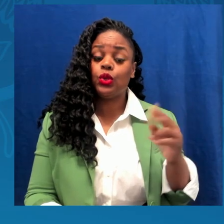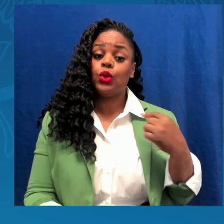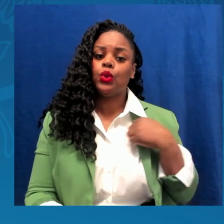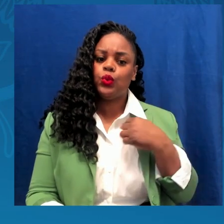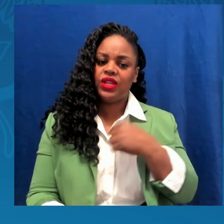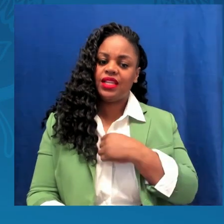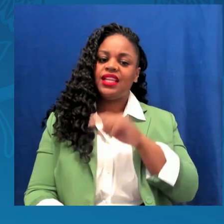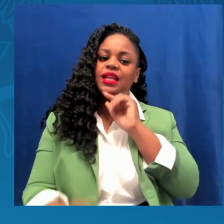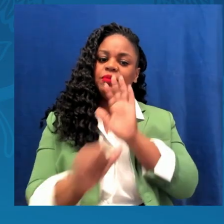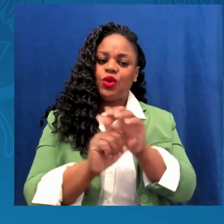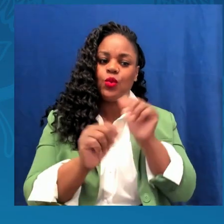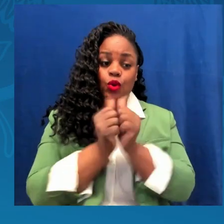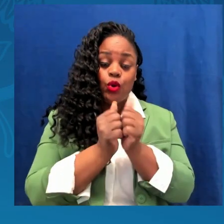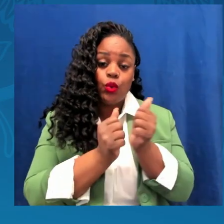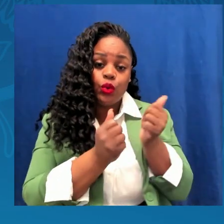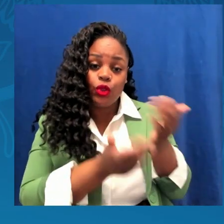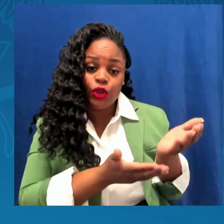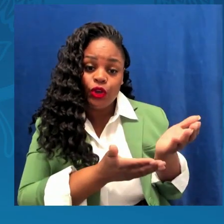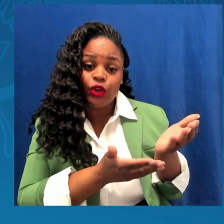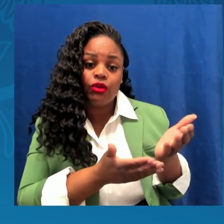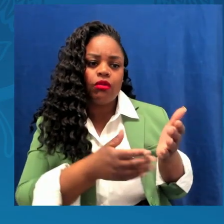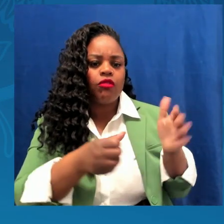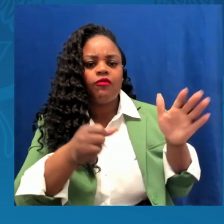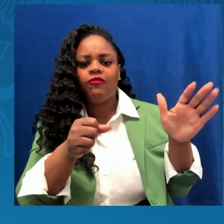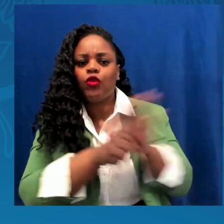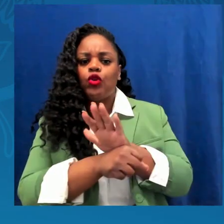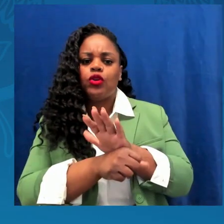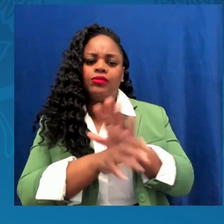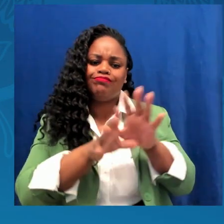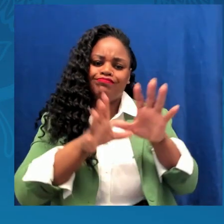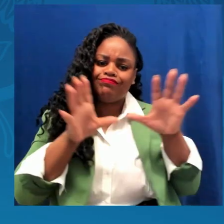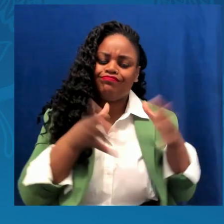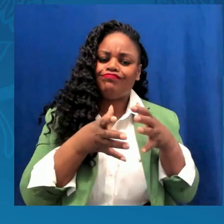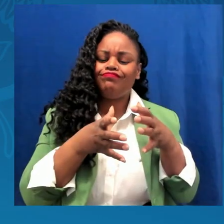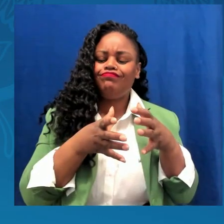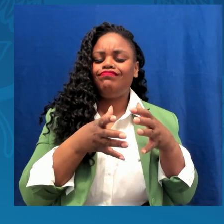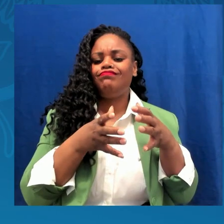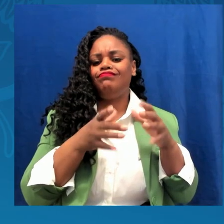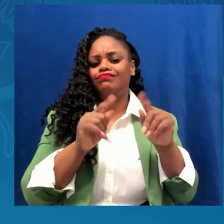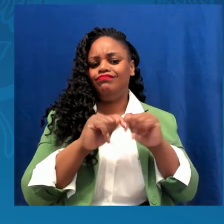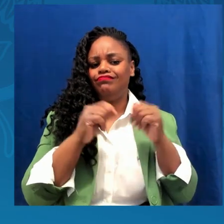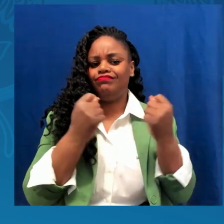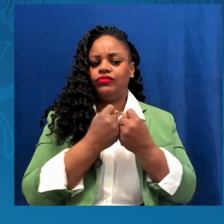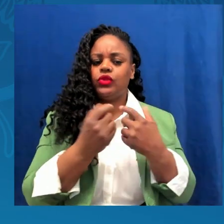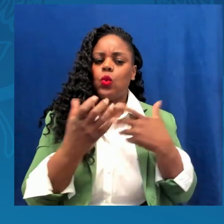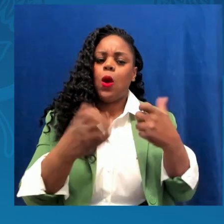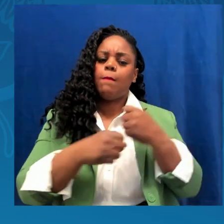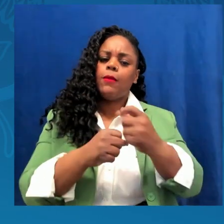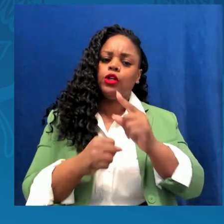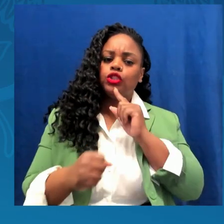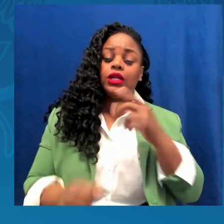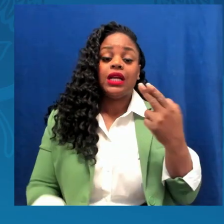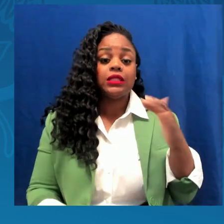and the entire Biden-Harris administration as we seek to ensure that HB schools have the resources needed